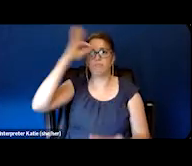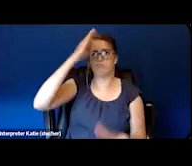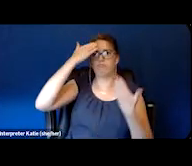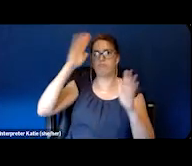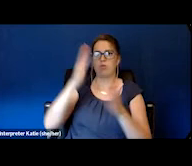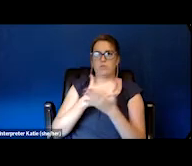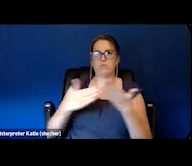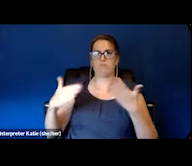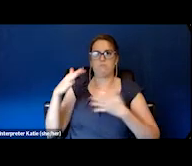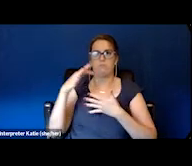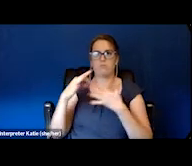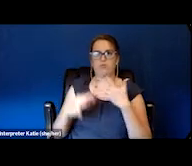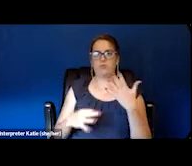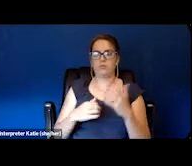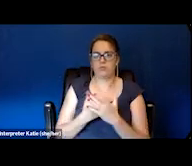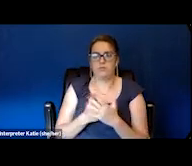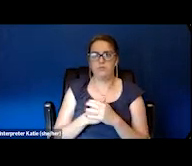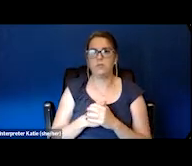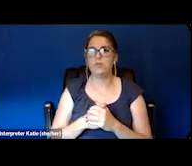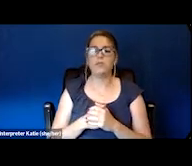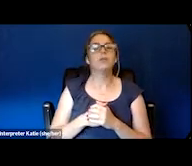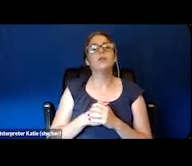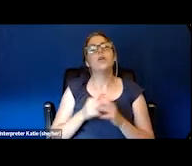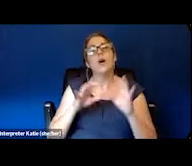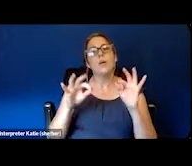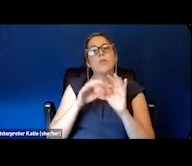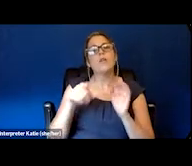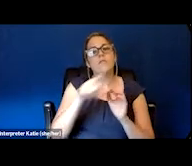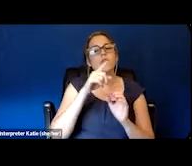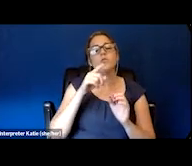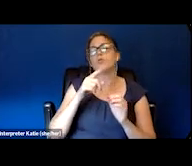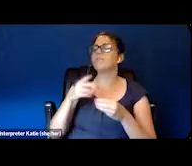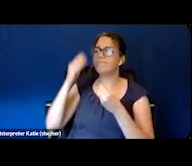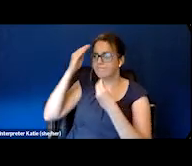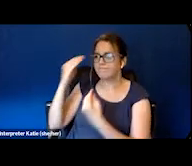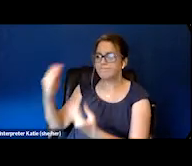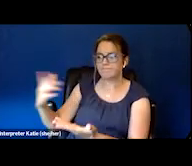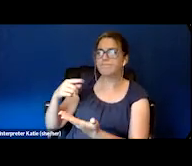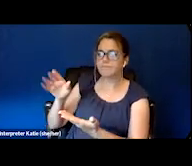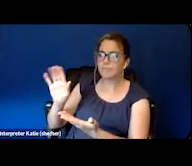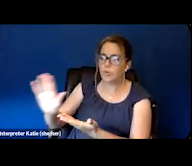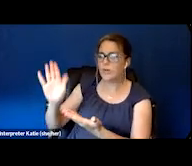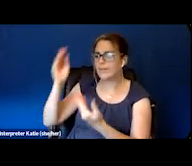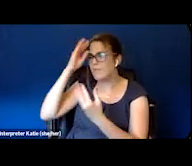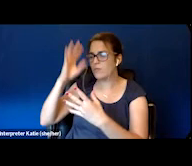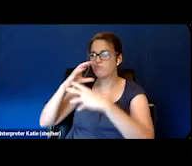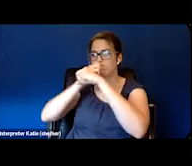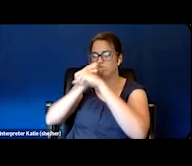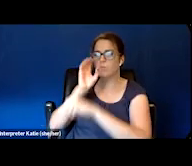and that space to talk about how they are feeling about their behavioral healthcare needs and treatment.